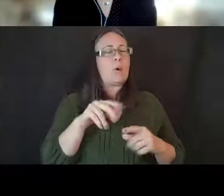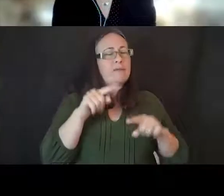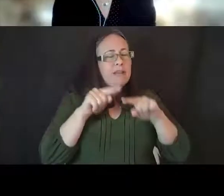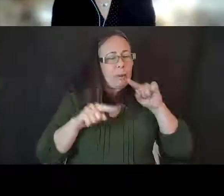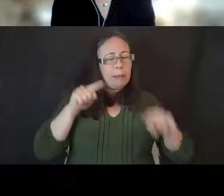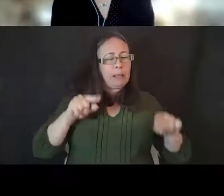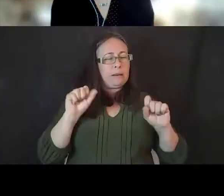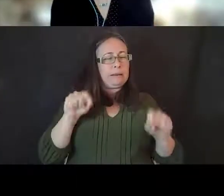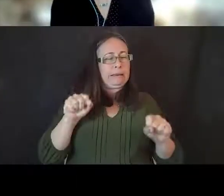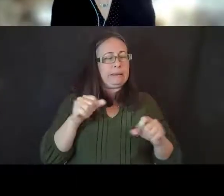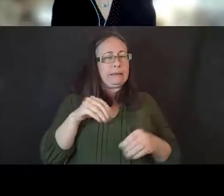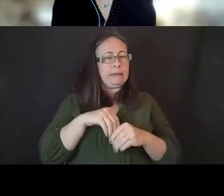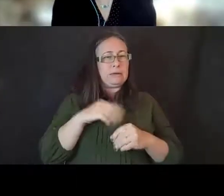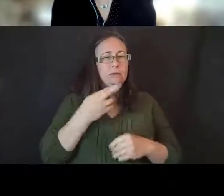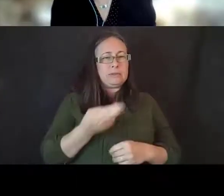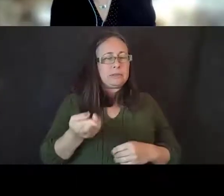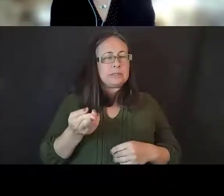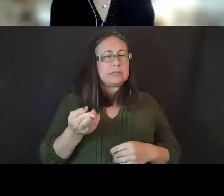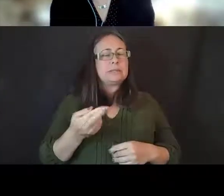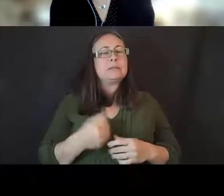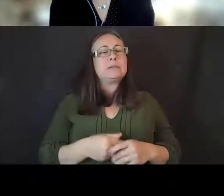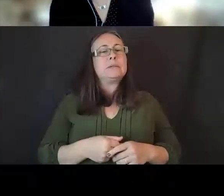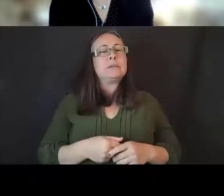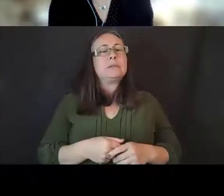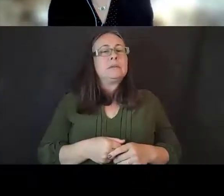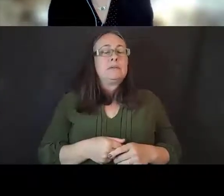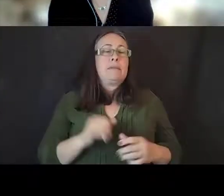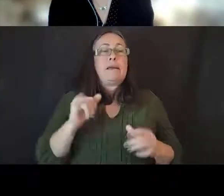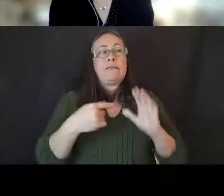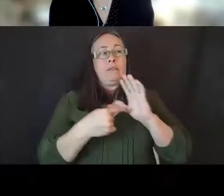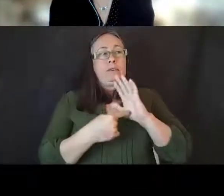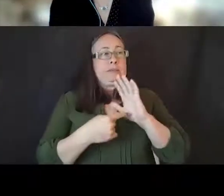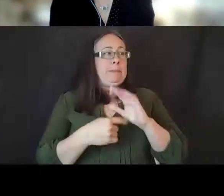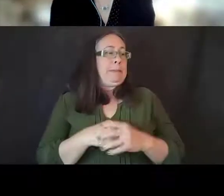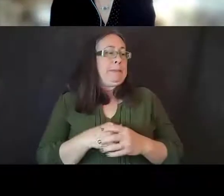and so this means, for instance, if there's a cell line